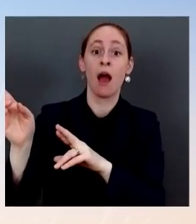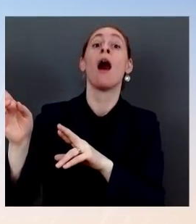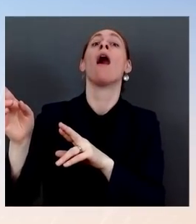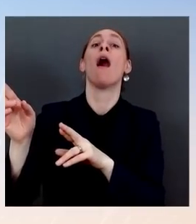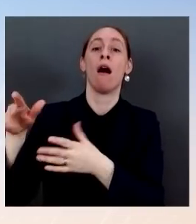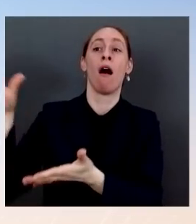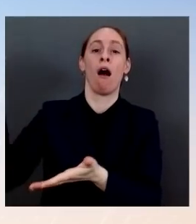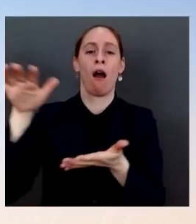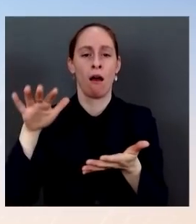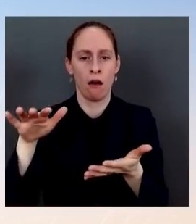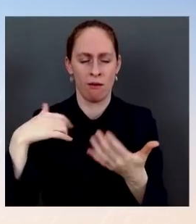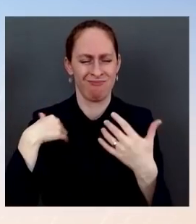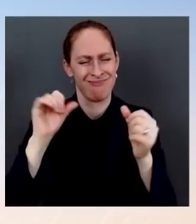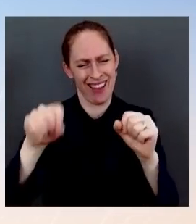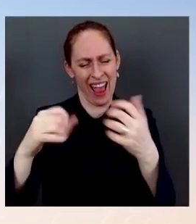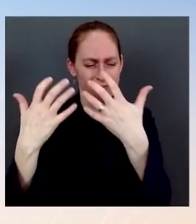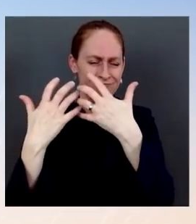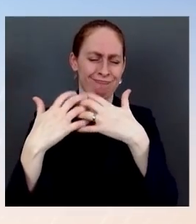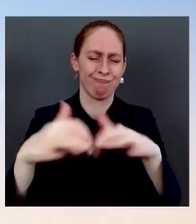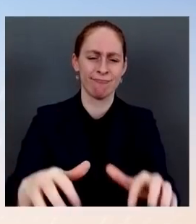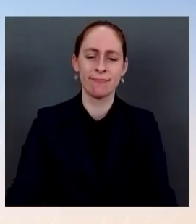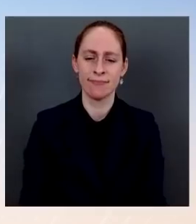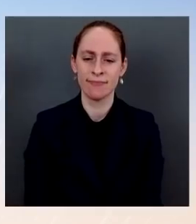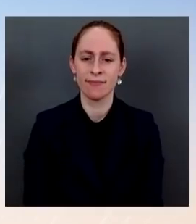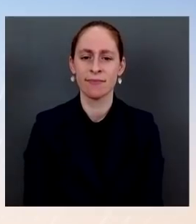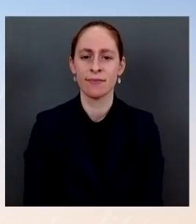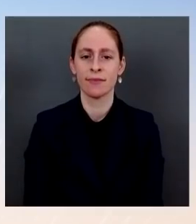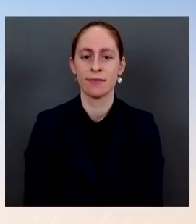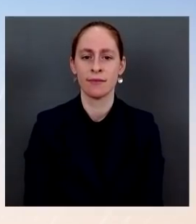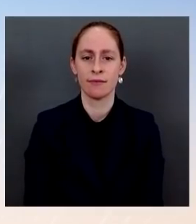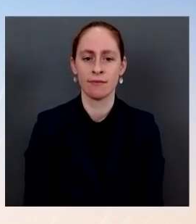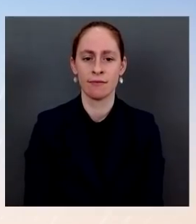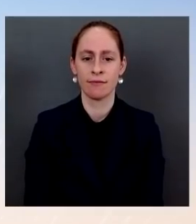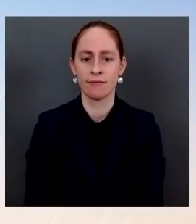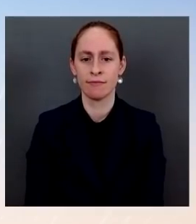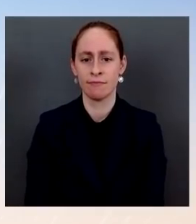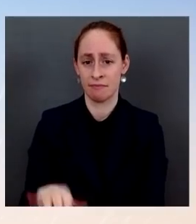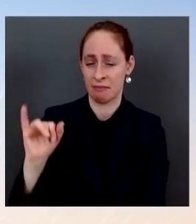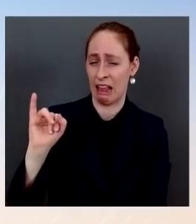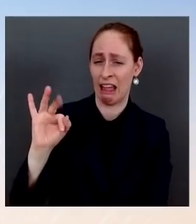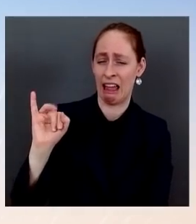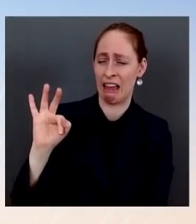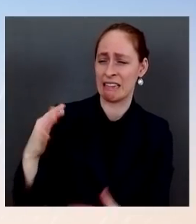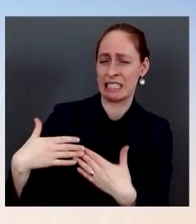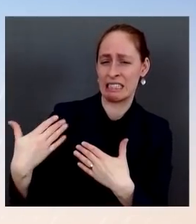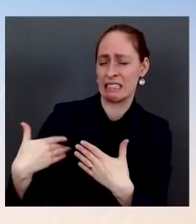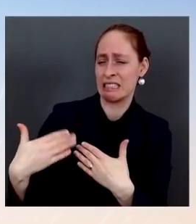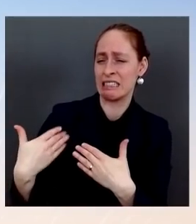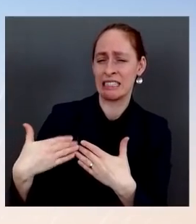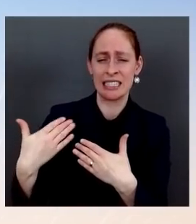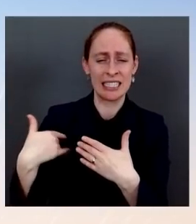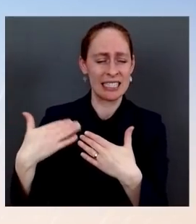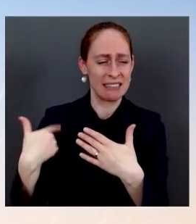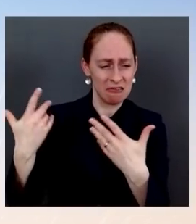Who here decided that Americans were going to want to have access to these tests in January as opposed to now,